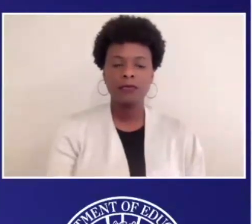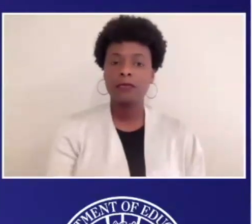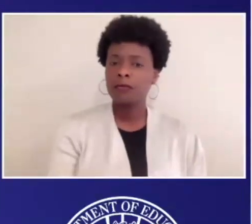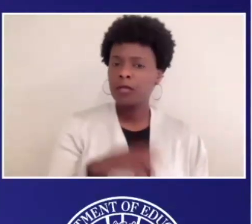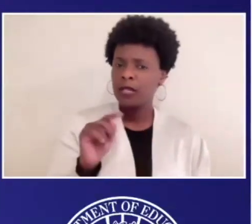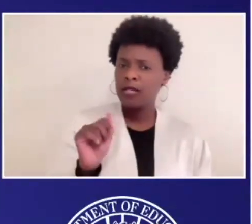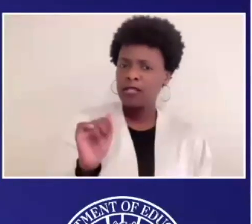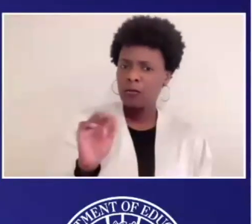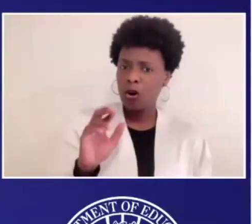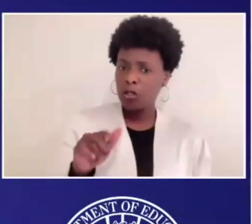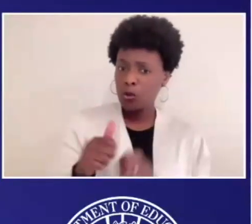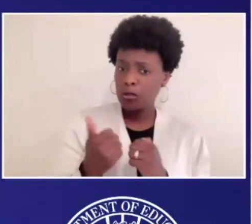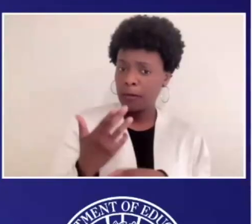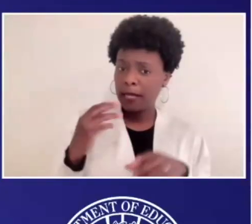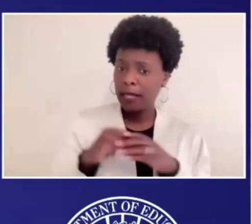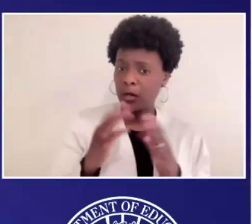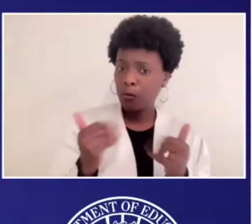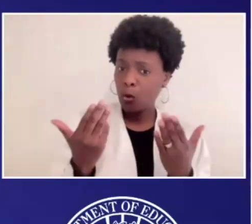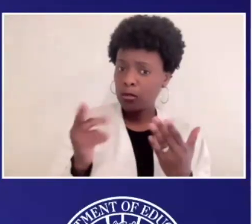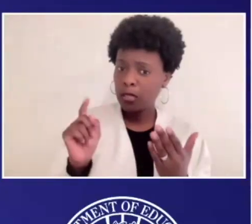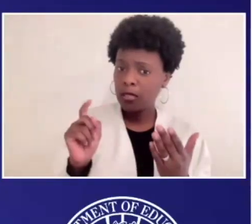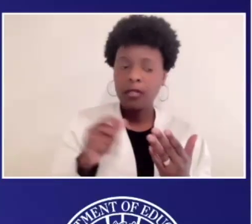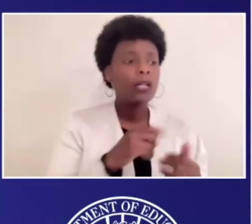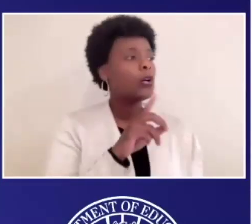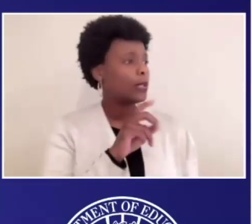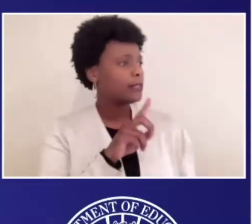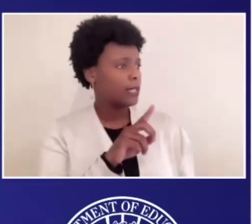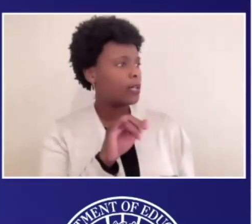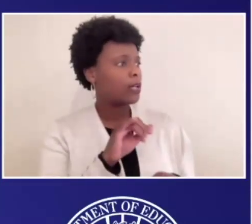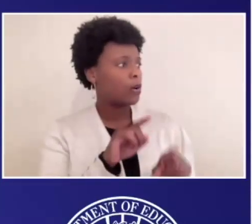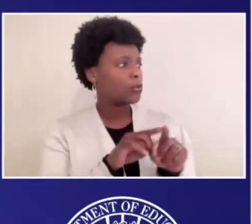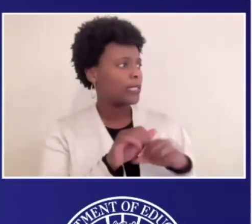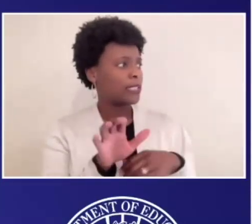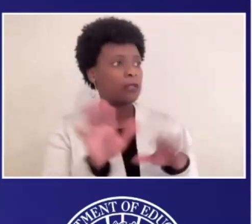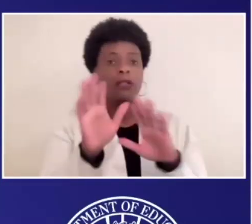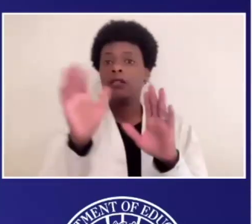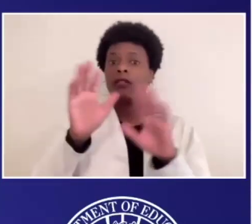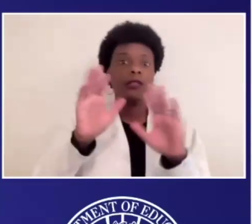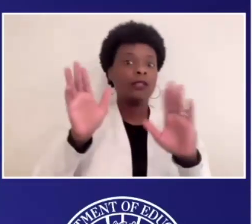Did you submit that in a proposal? We did. And we can also send -- No, I don't need another proposal. No,